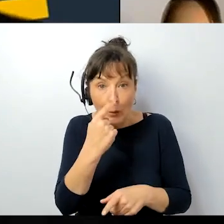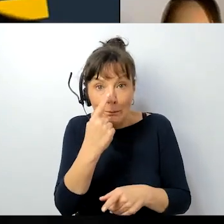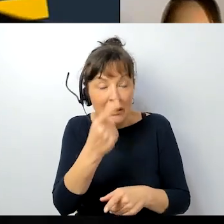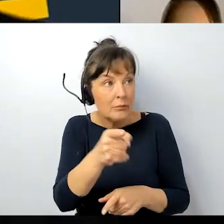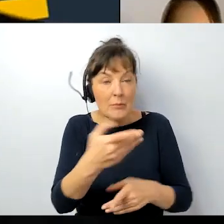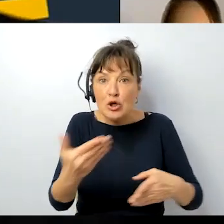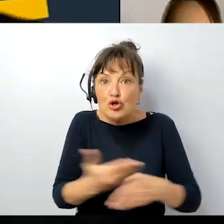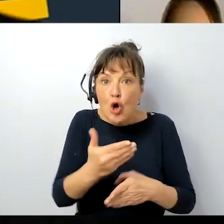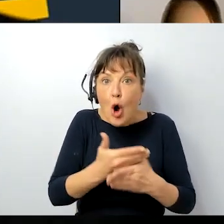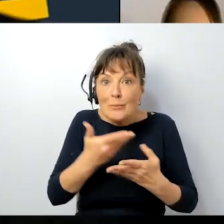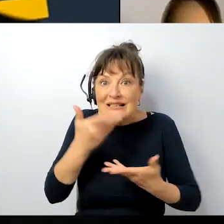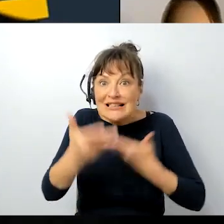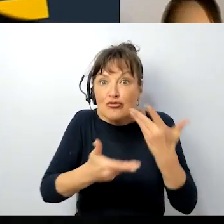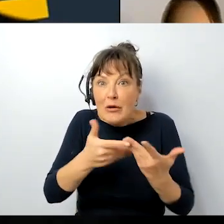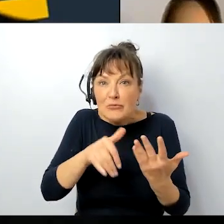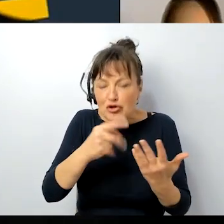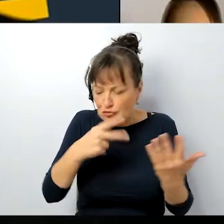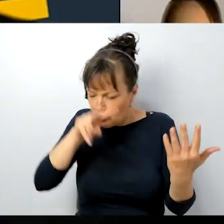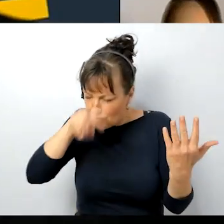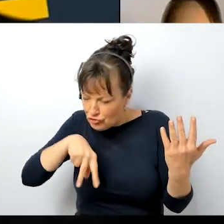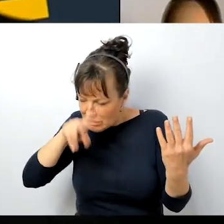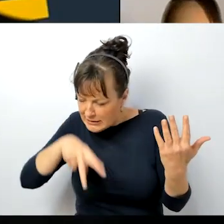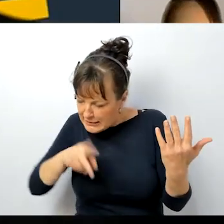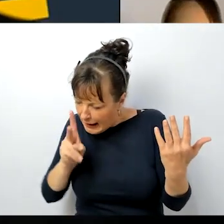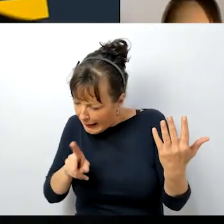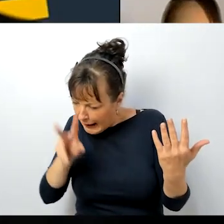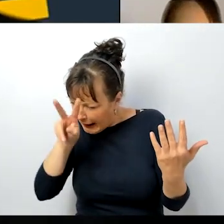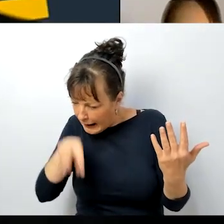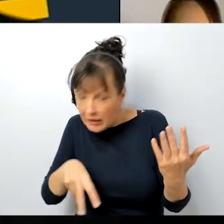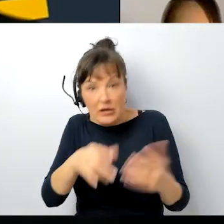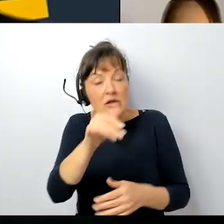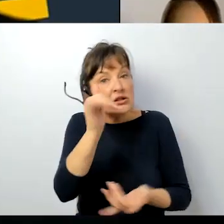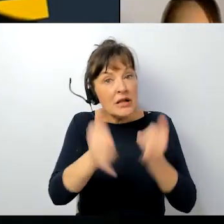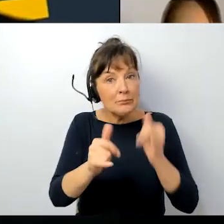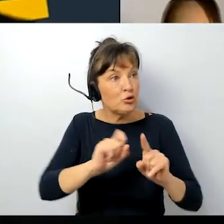over things before she went back in, so that can be written over the job description, remind